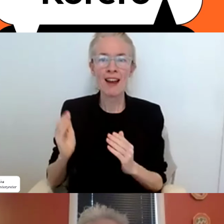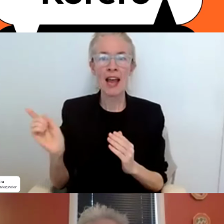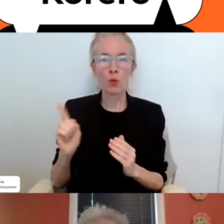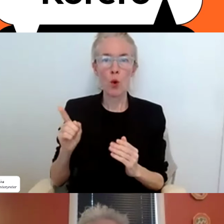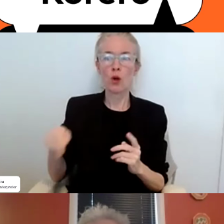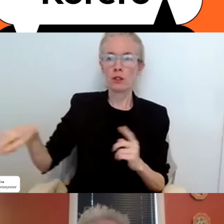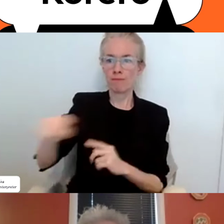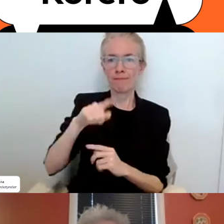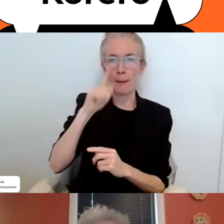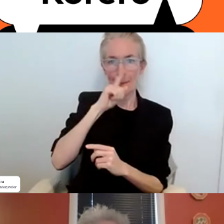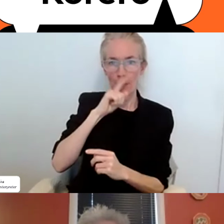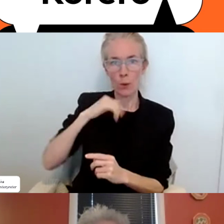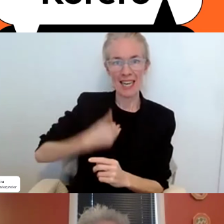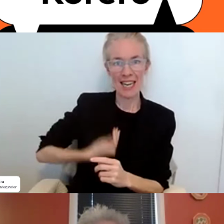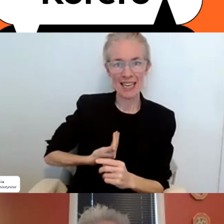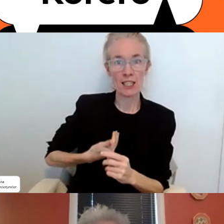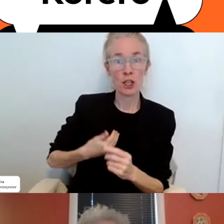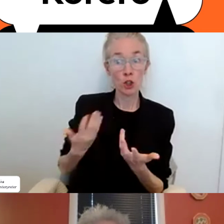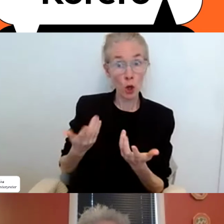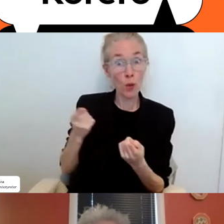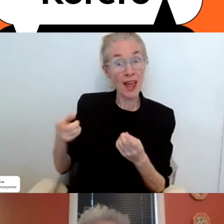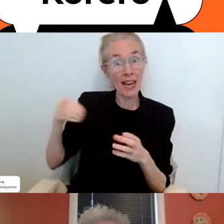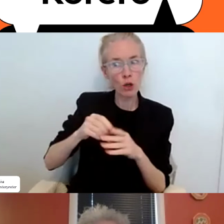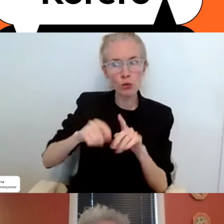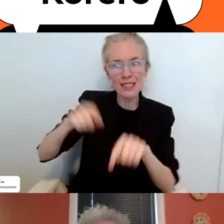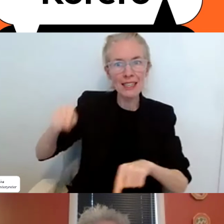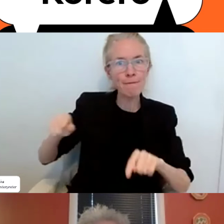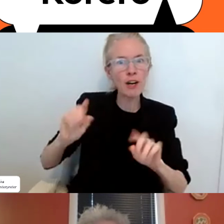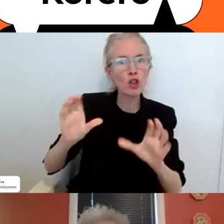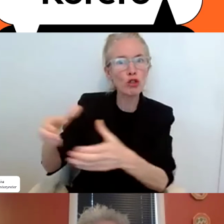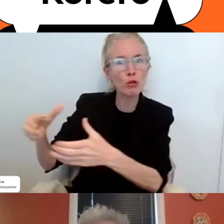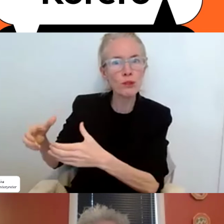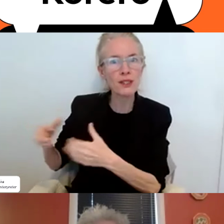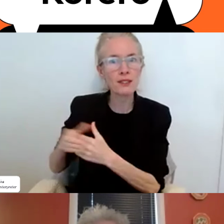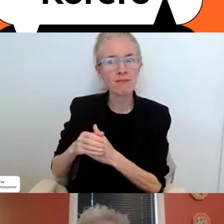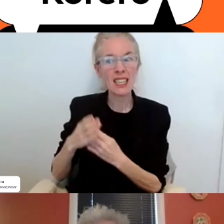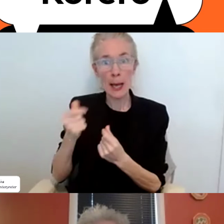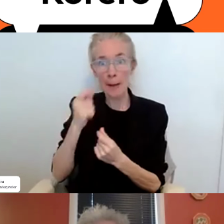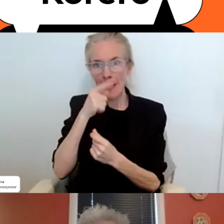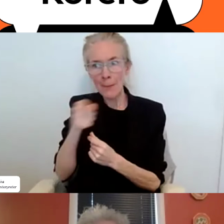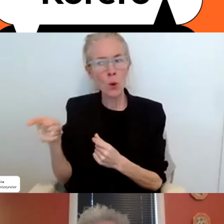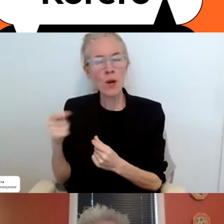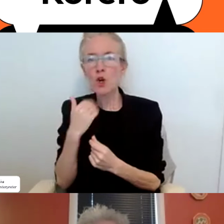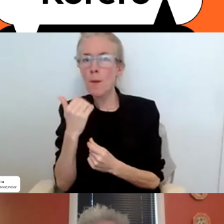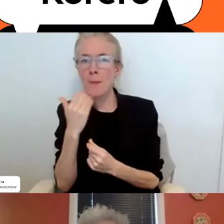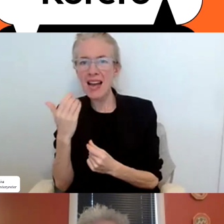a voice. And Robyn and I live in one of those districts that has